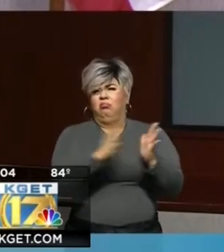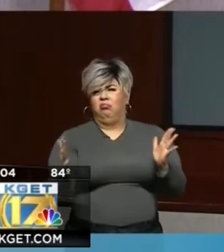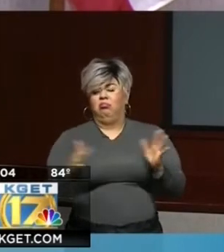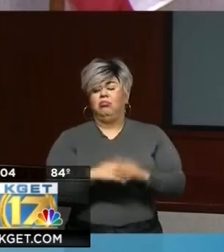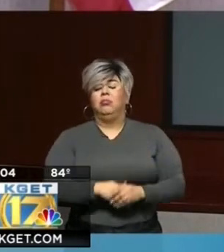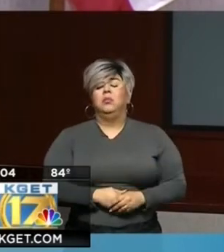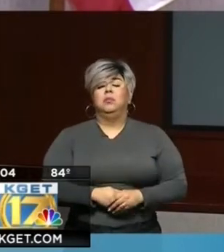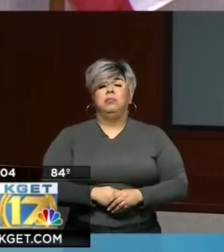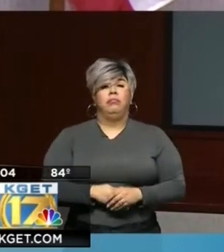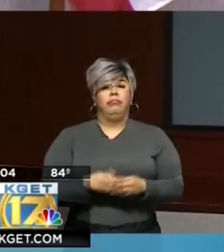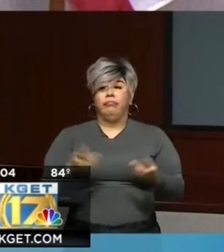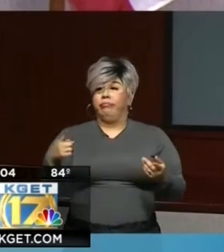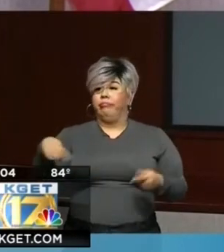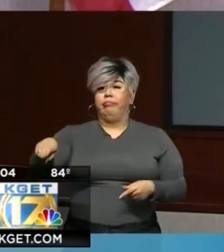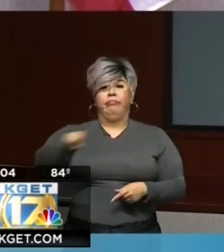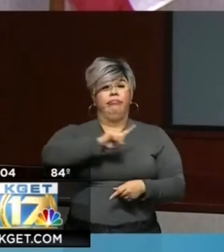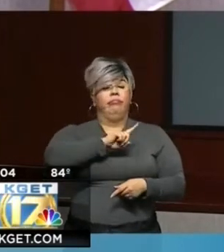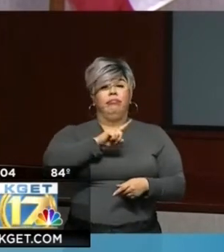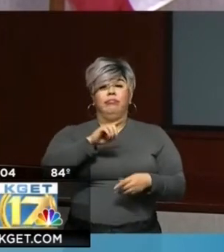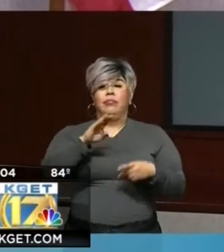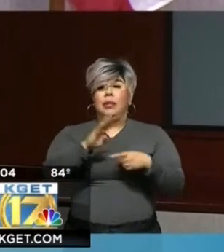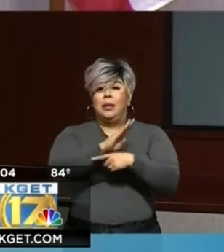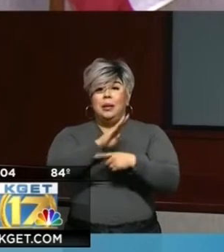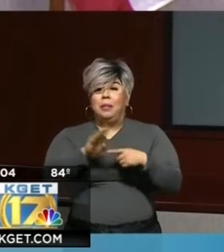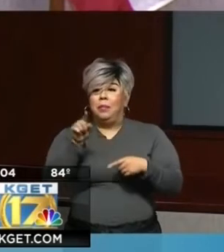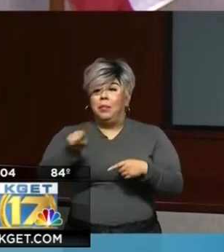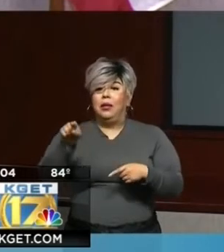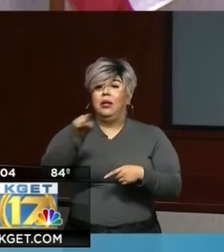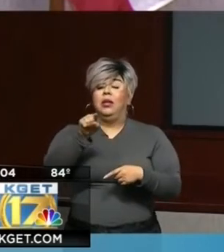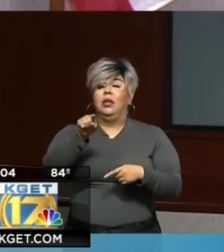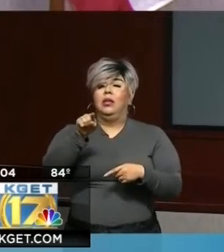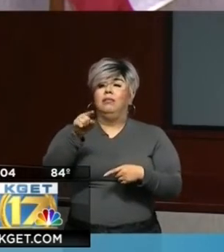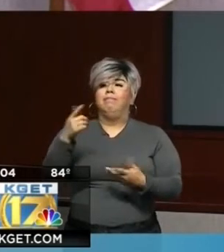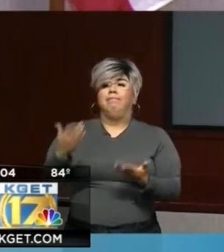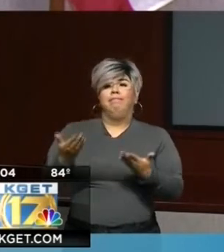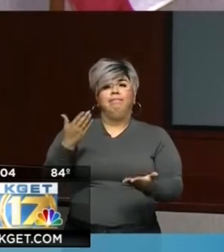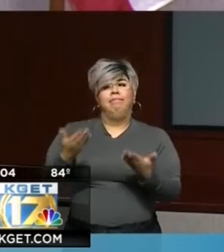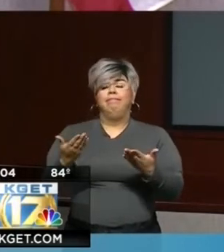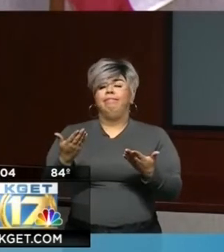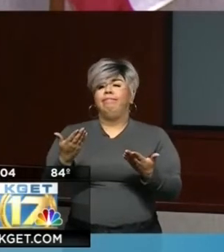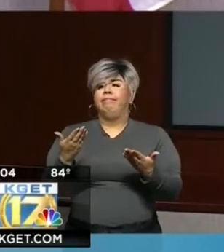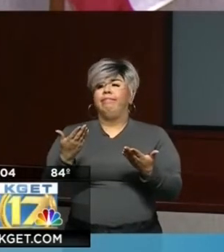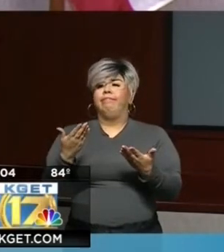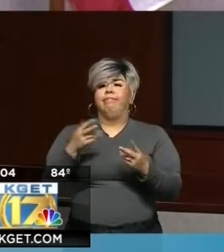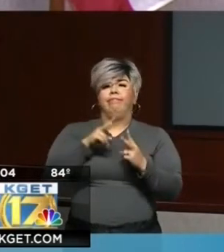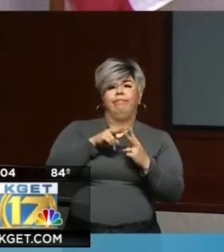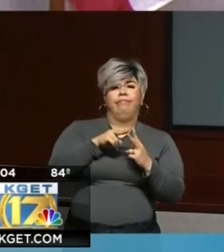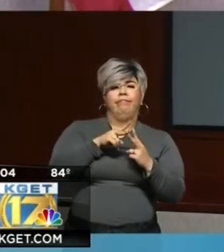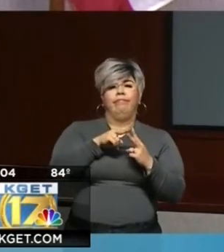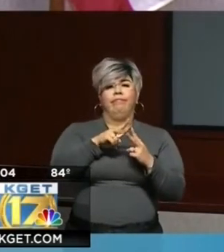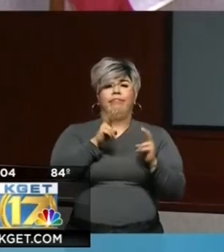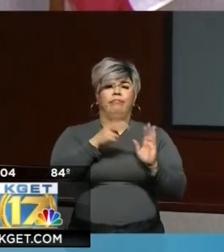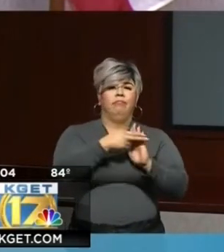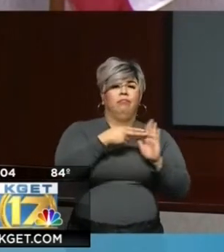FROM TIME OF APPLICATION TO TIME OF FUNDING.